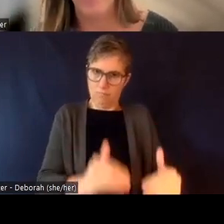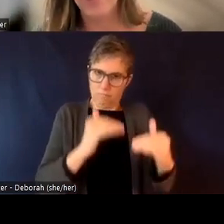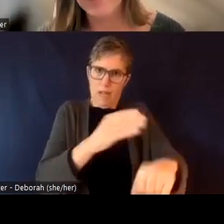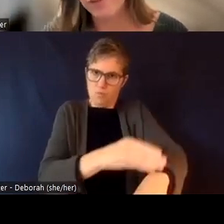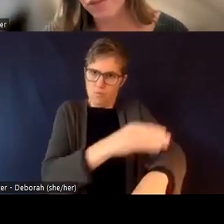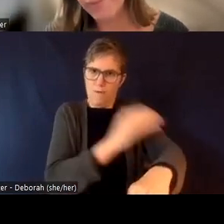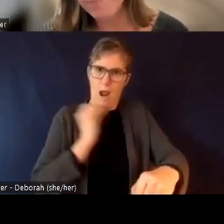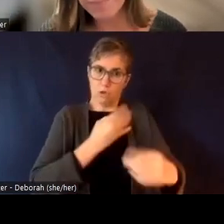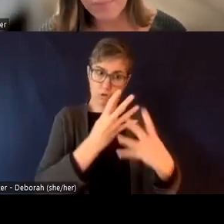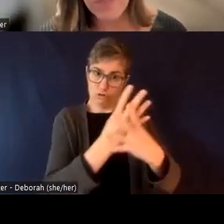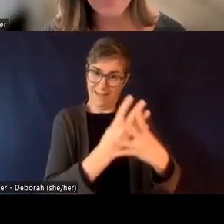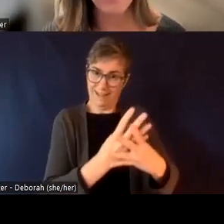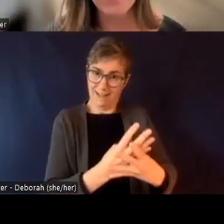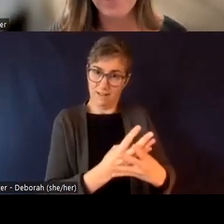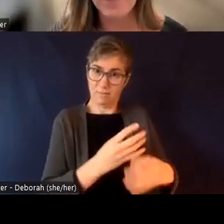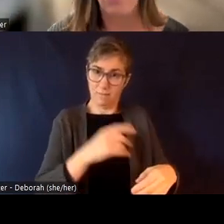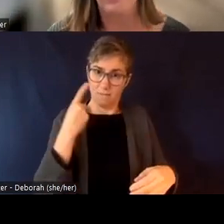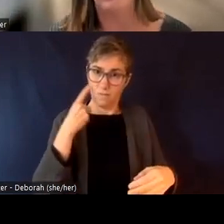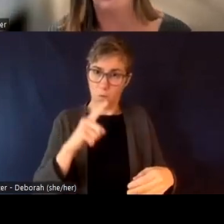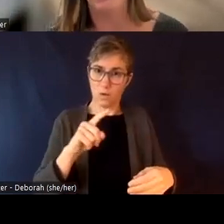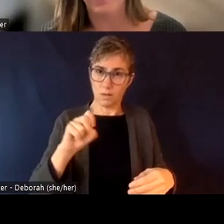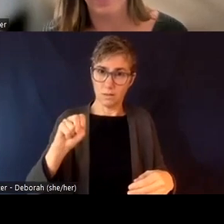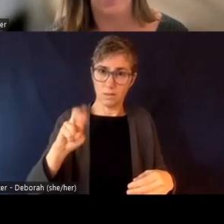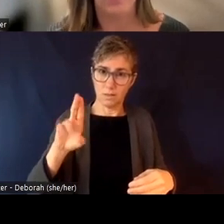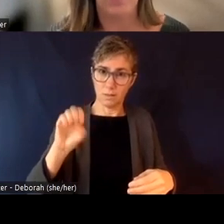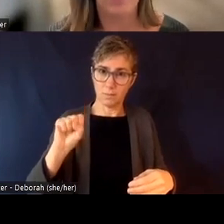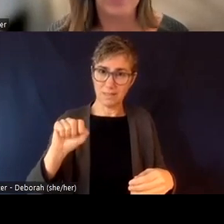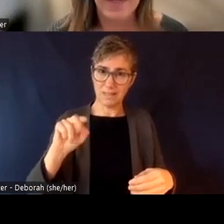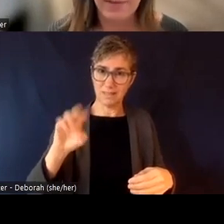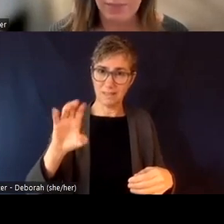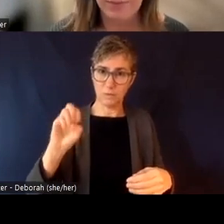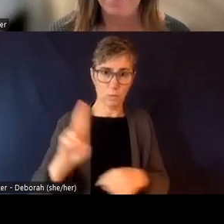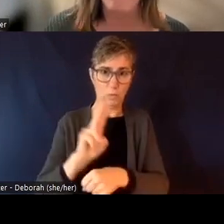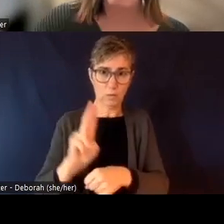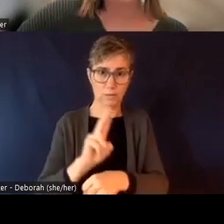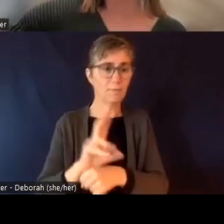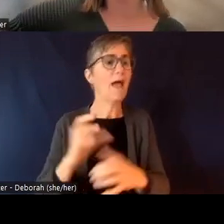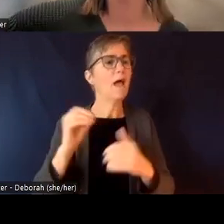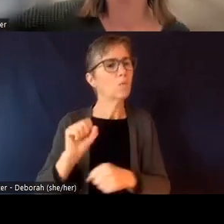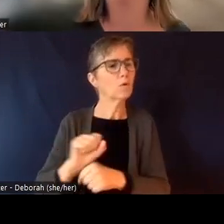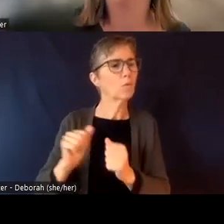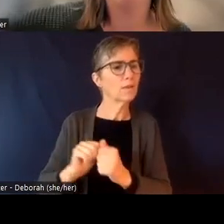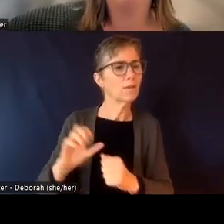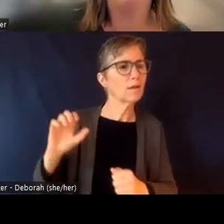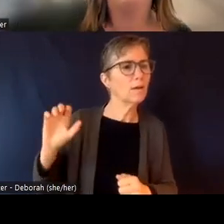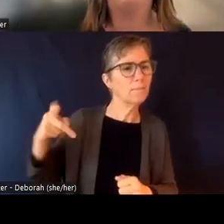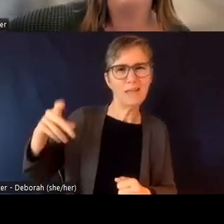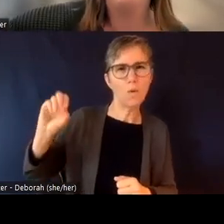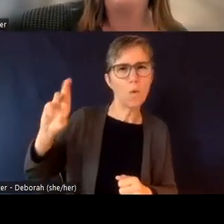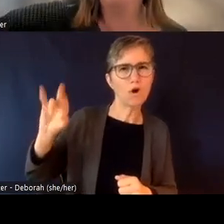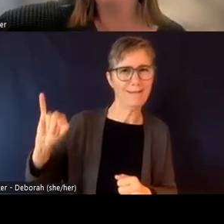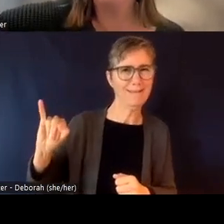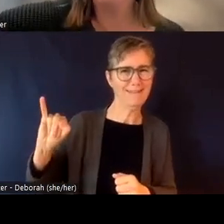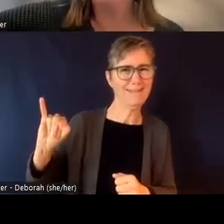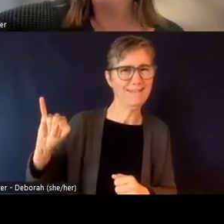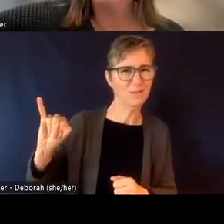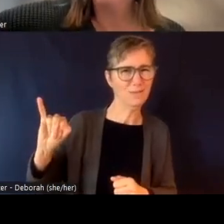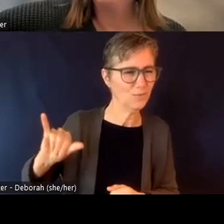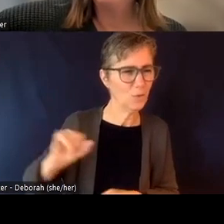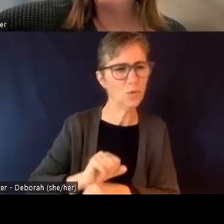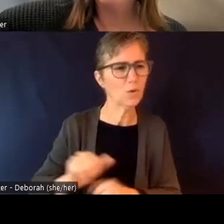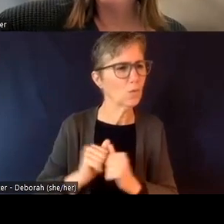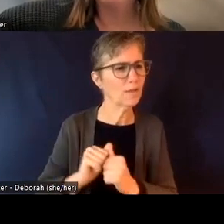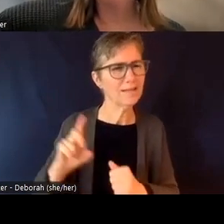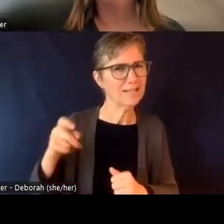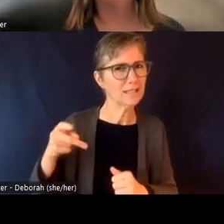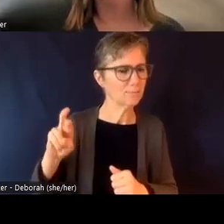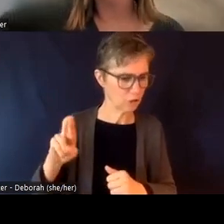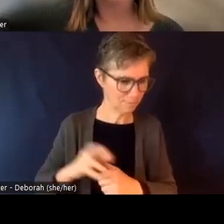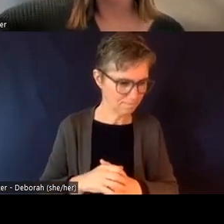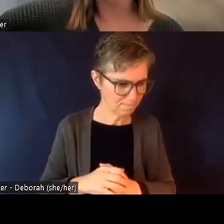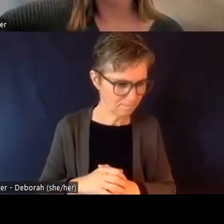that work in a little bit, as well as PCORI, which is funding our work around SBIRT now. So first,